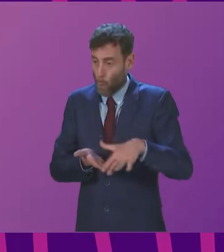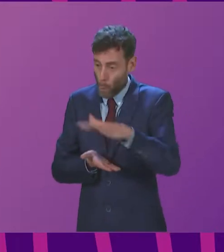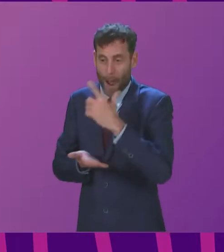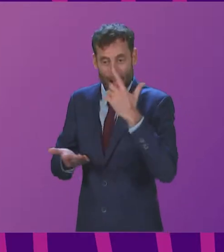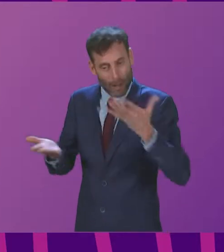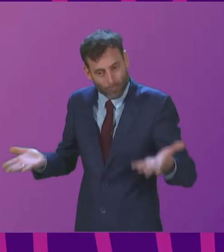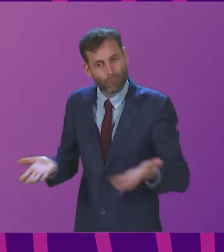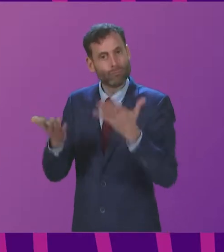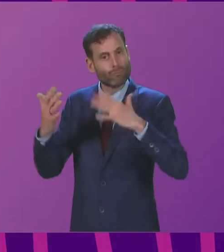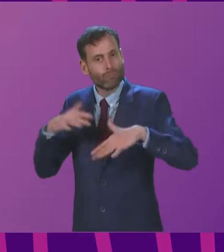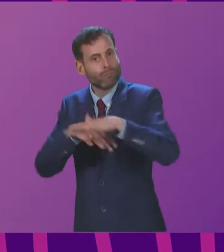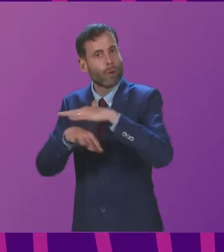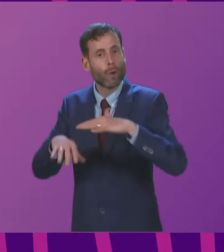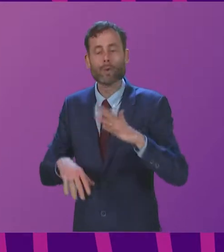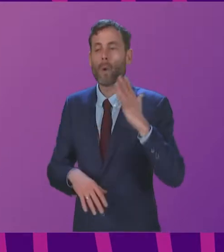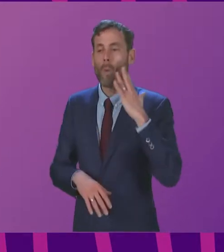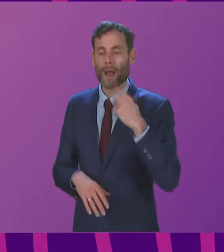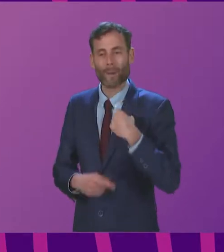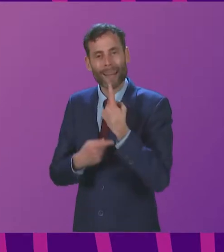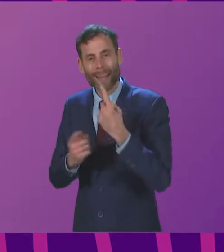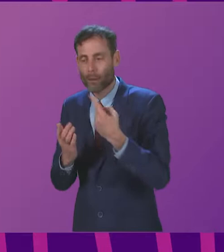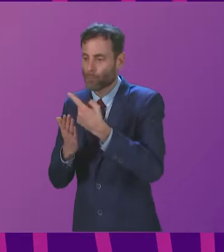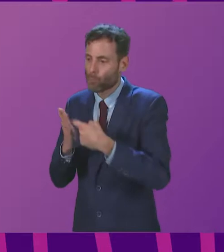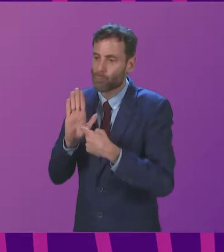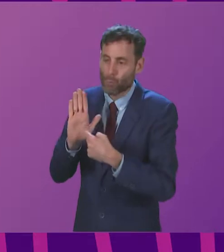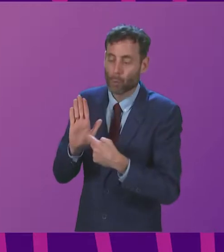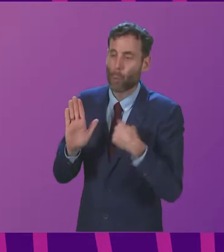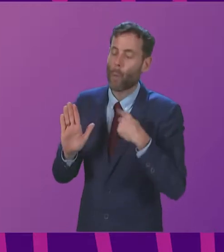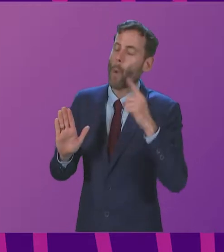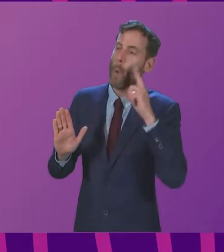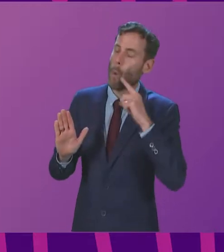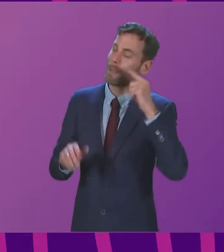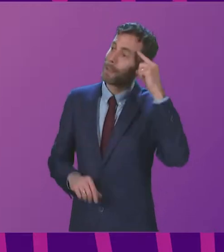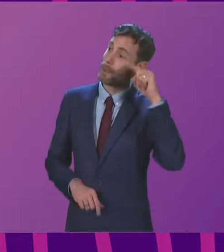Often when we consider protections, we do so from the perspective of the most vulnerable, because